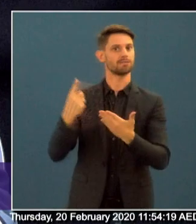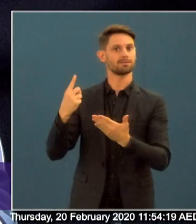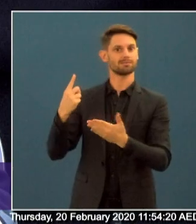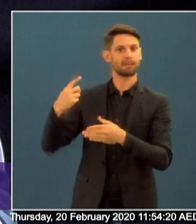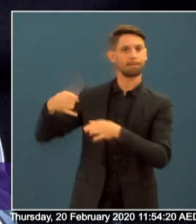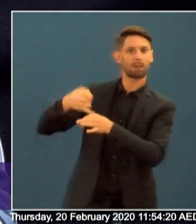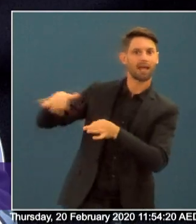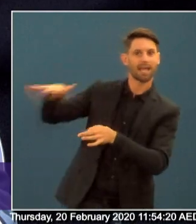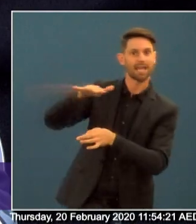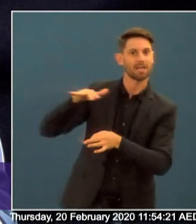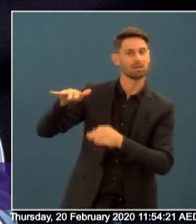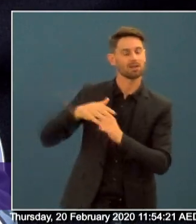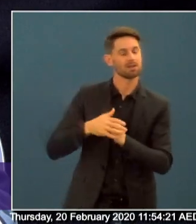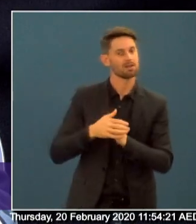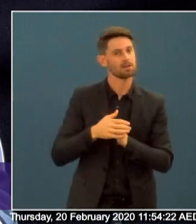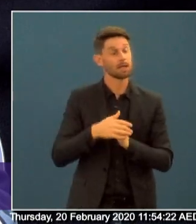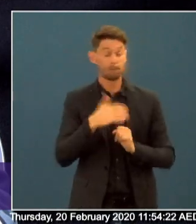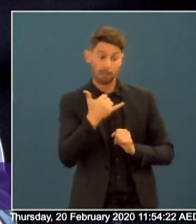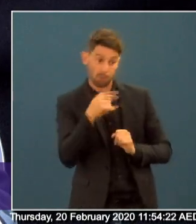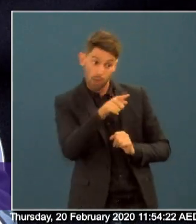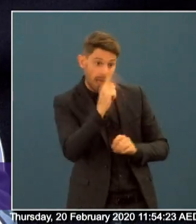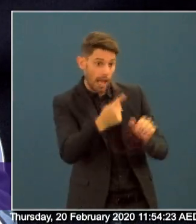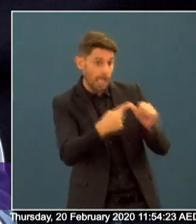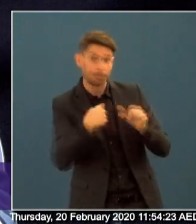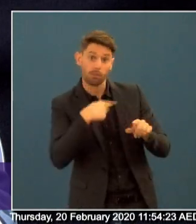if I ask you and you can't answer, others will be on notice of.